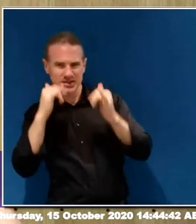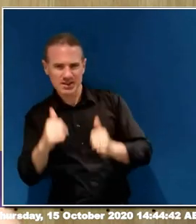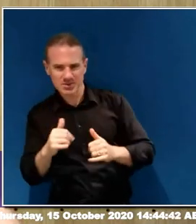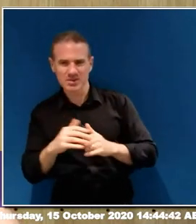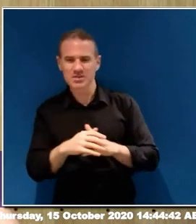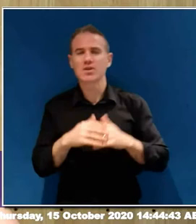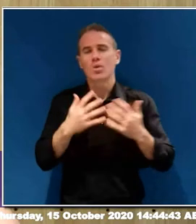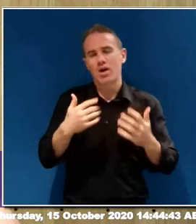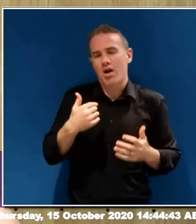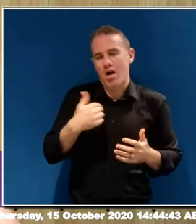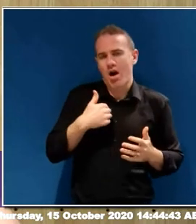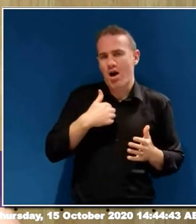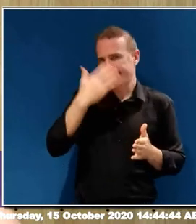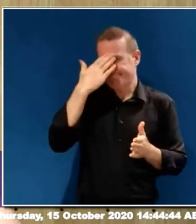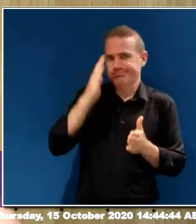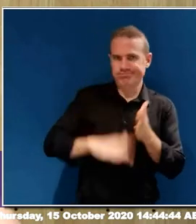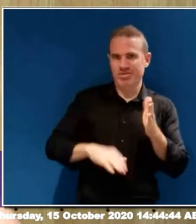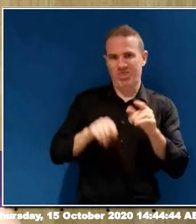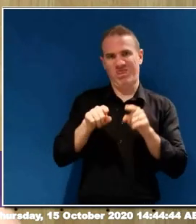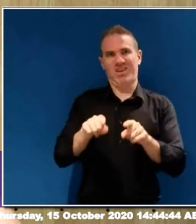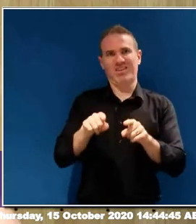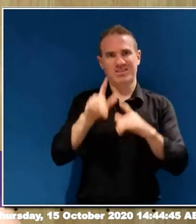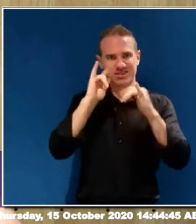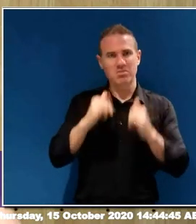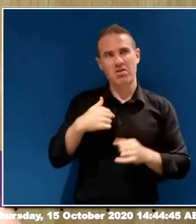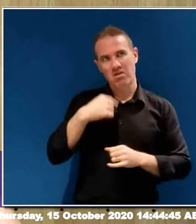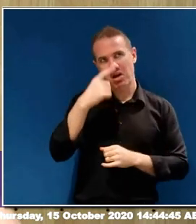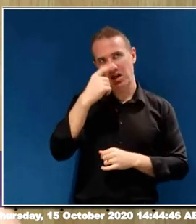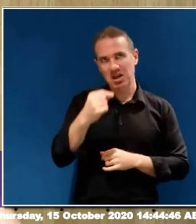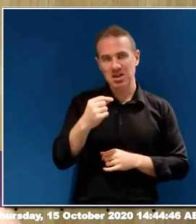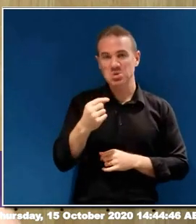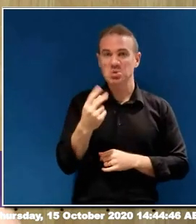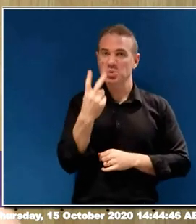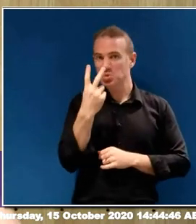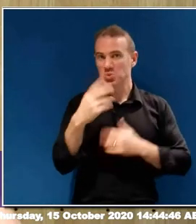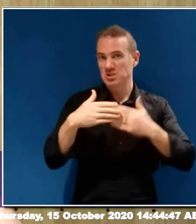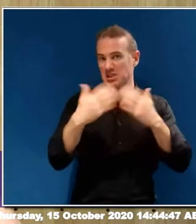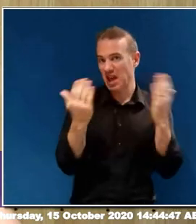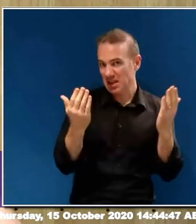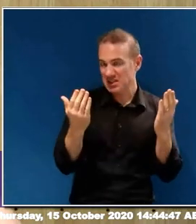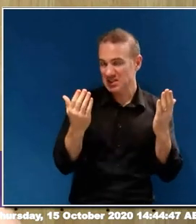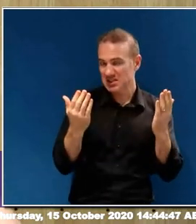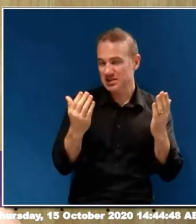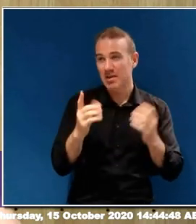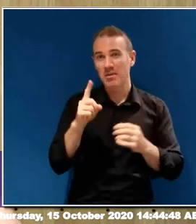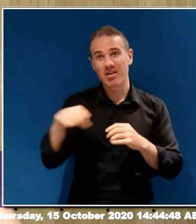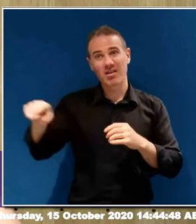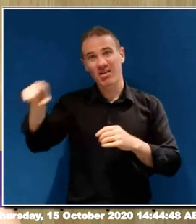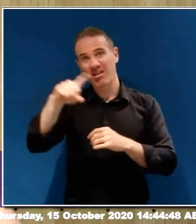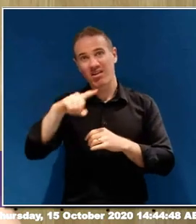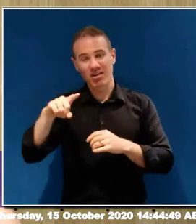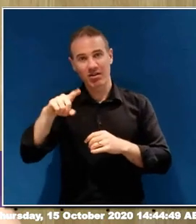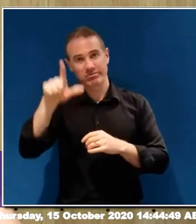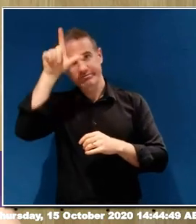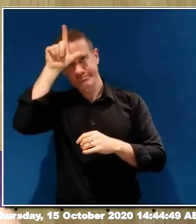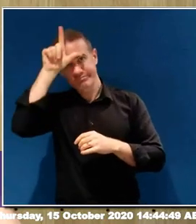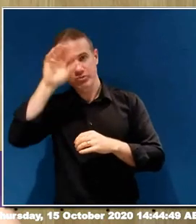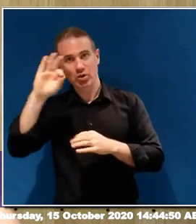them in two days, but inexperienced guidance officers can take weeks. So for you it was two full days.